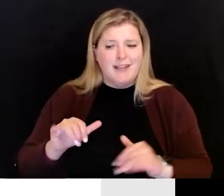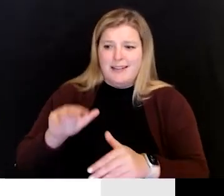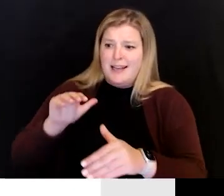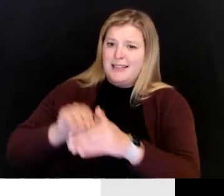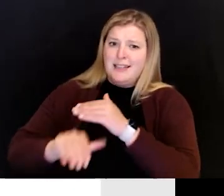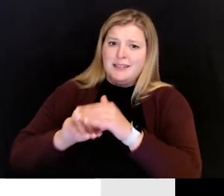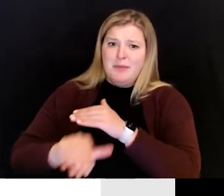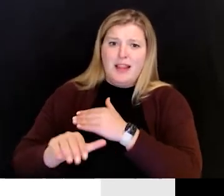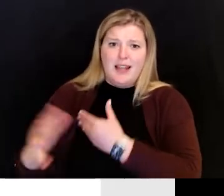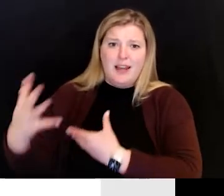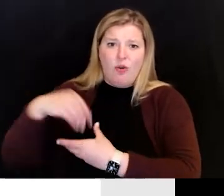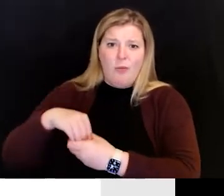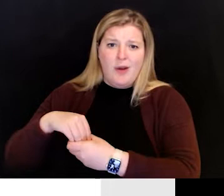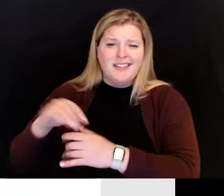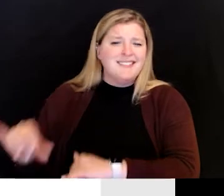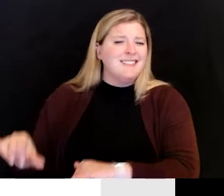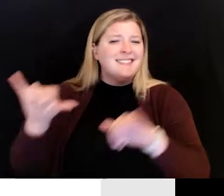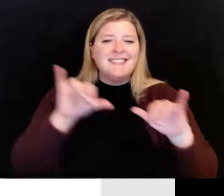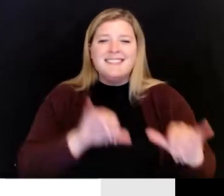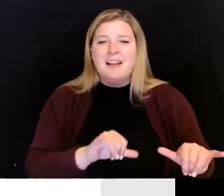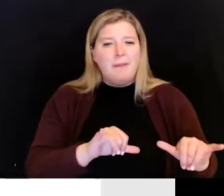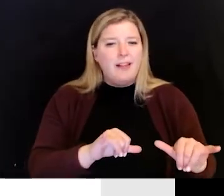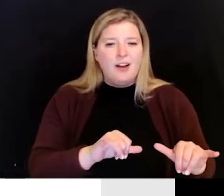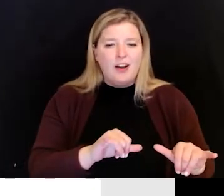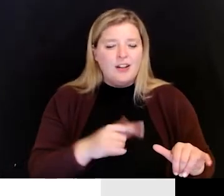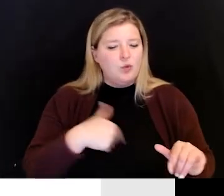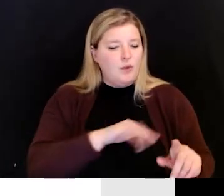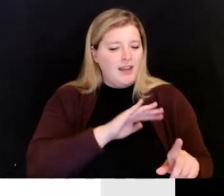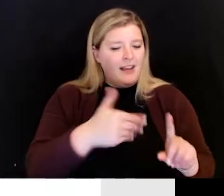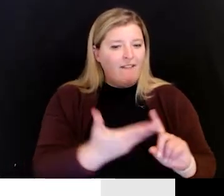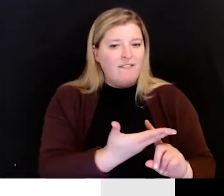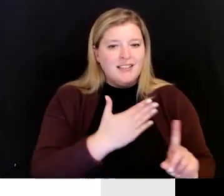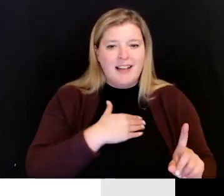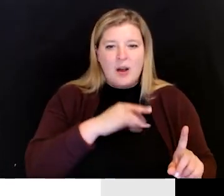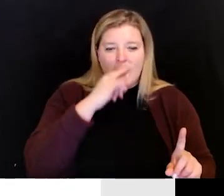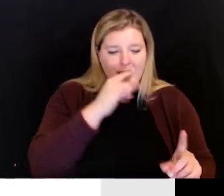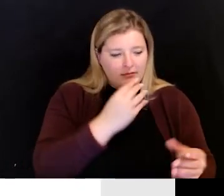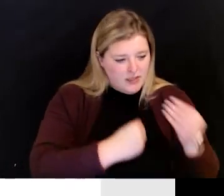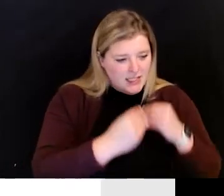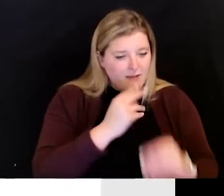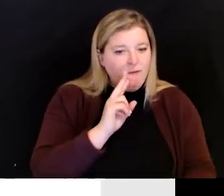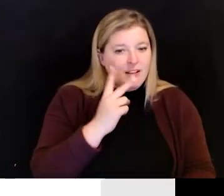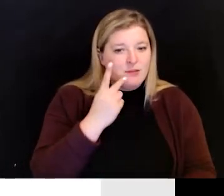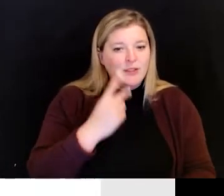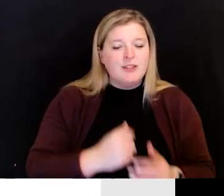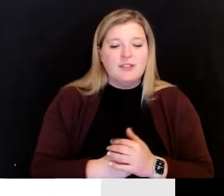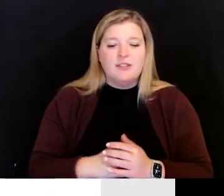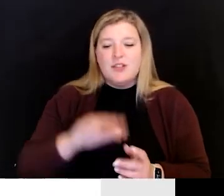to convincing our kids to eat their vegetables. With all personal growth, we realize